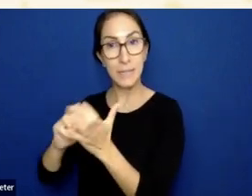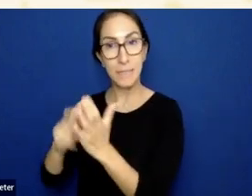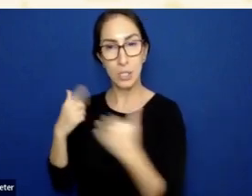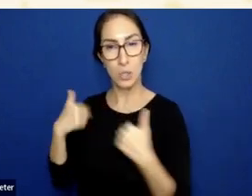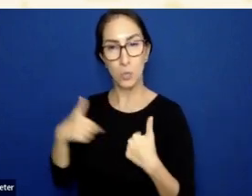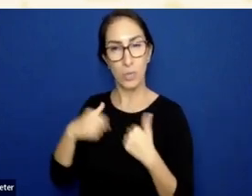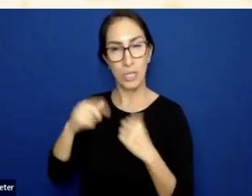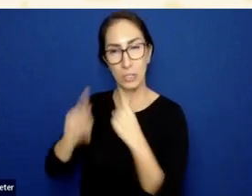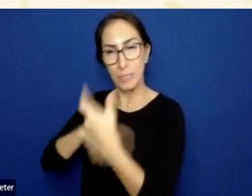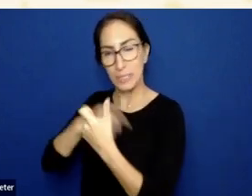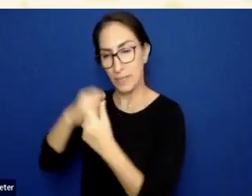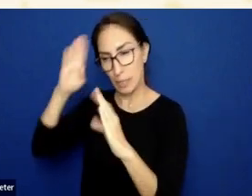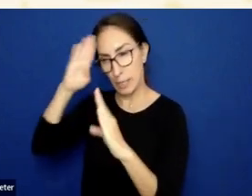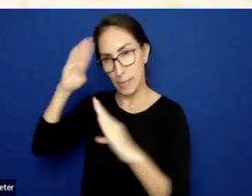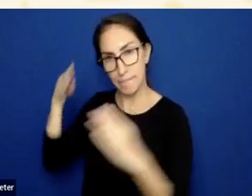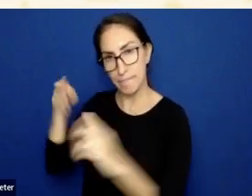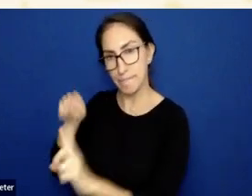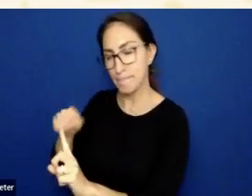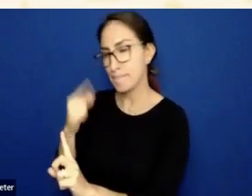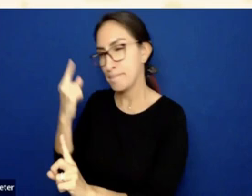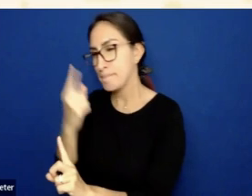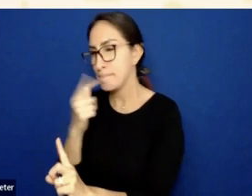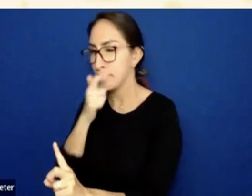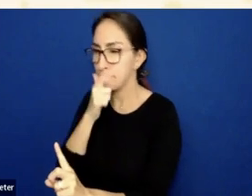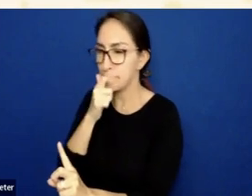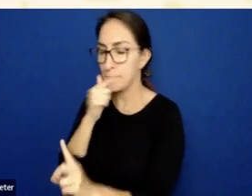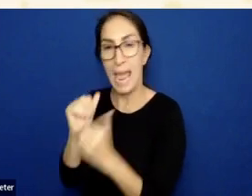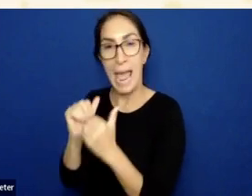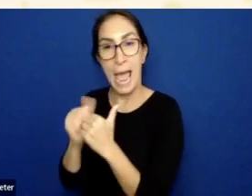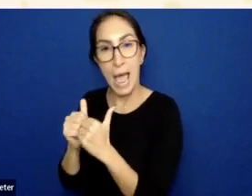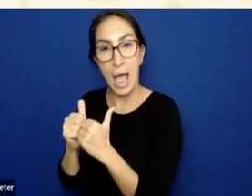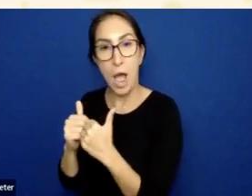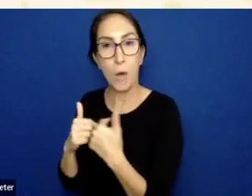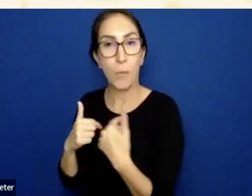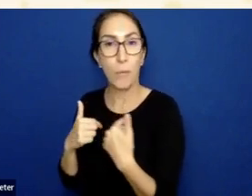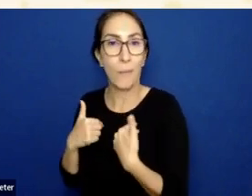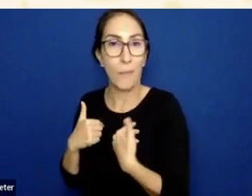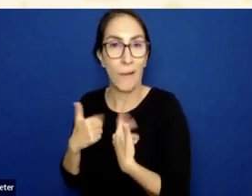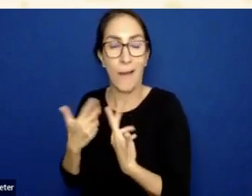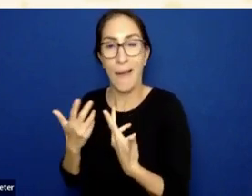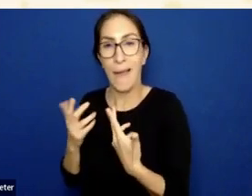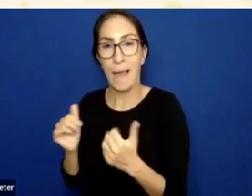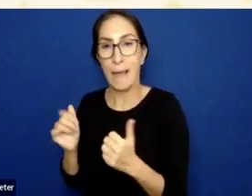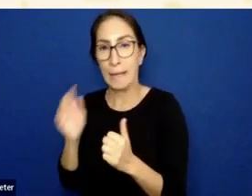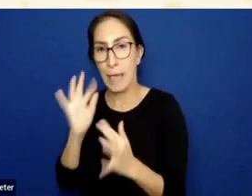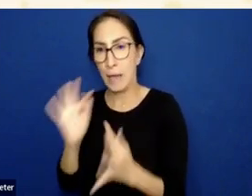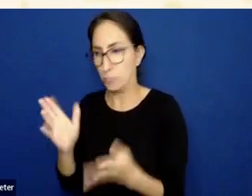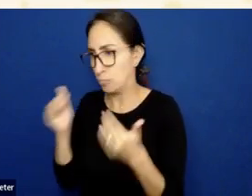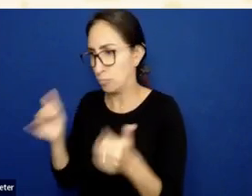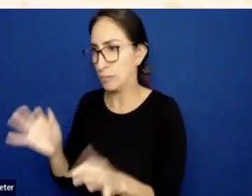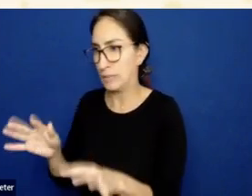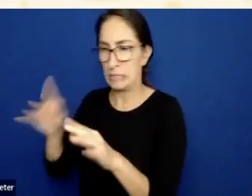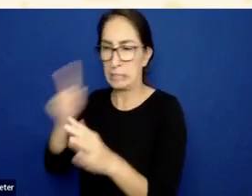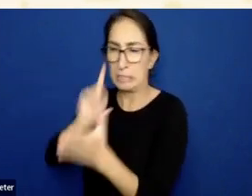in the way, How can I definitely test if my page is really usable